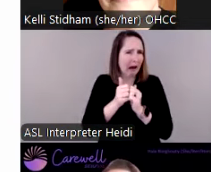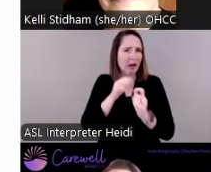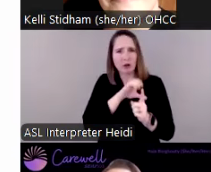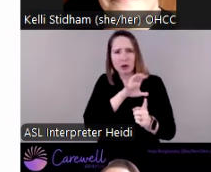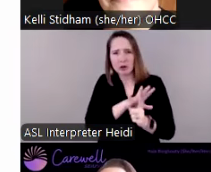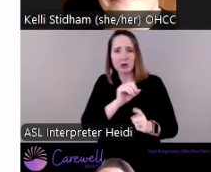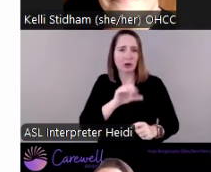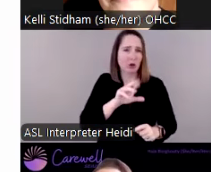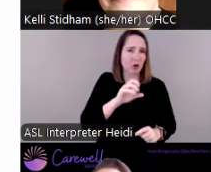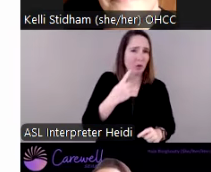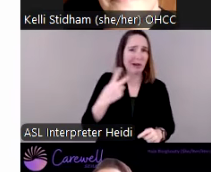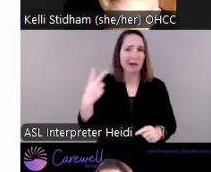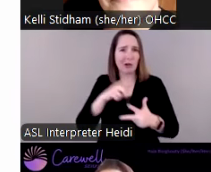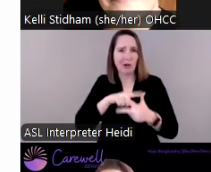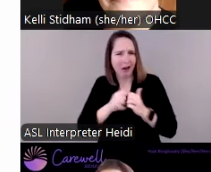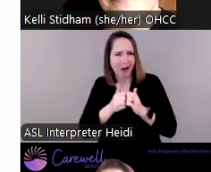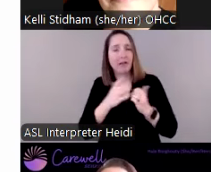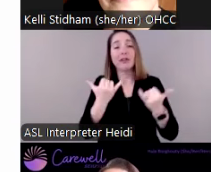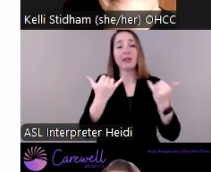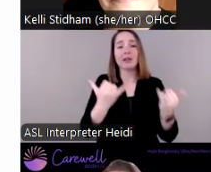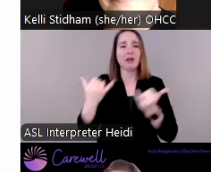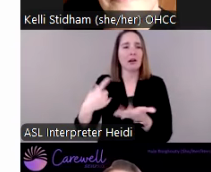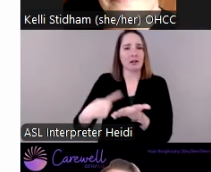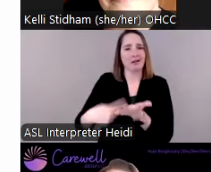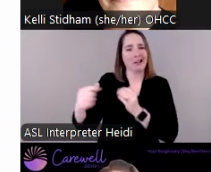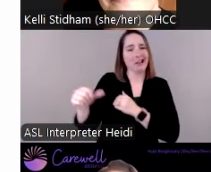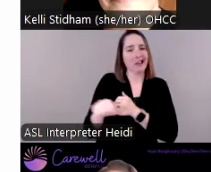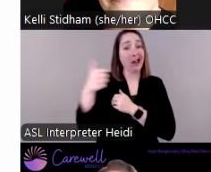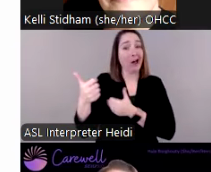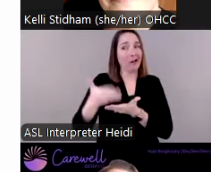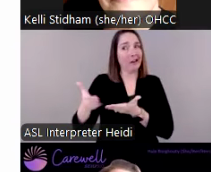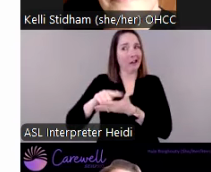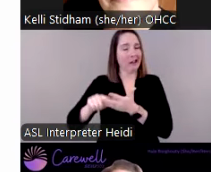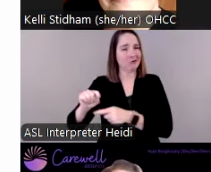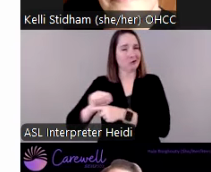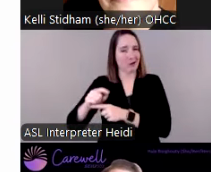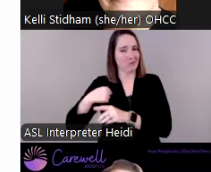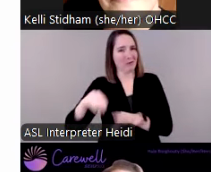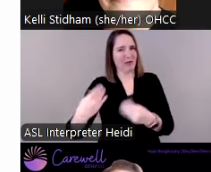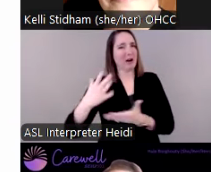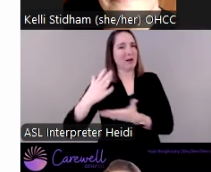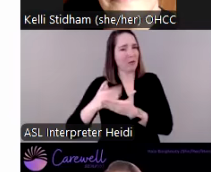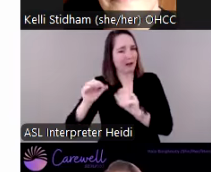core 2. And now we're going to discuss the other trainings that we provide